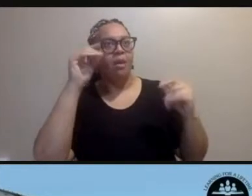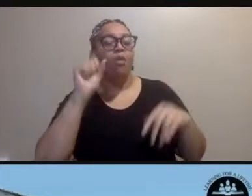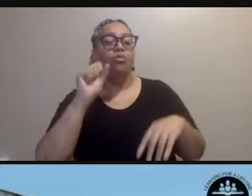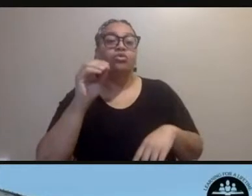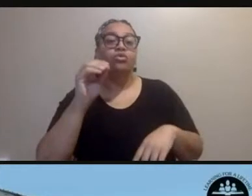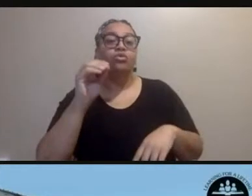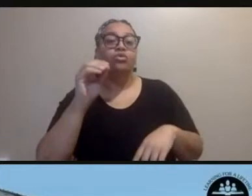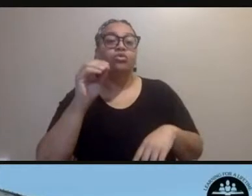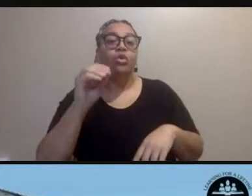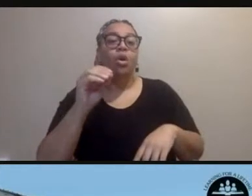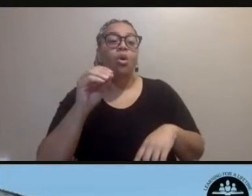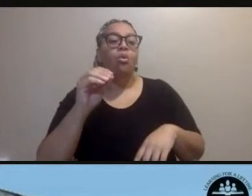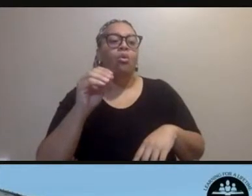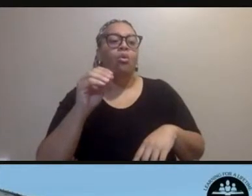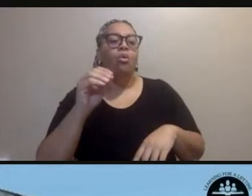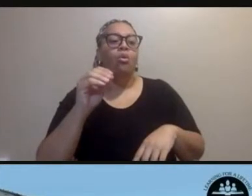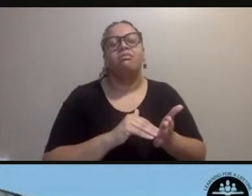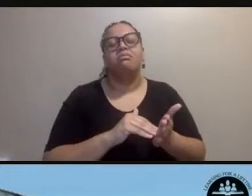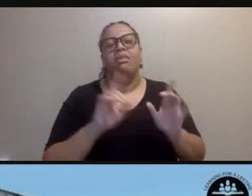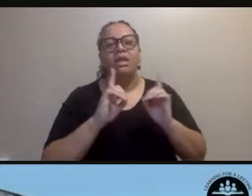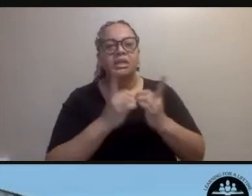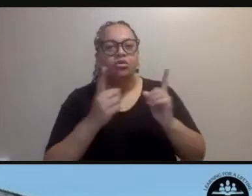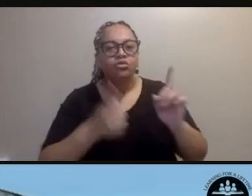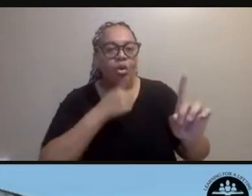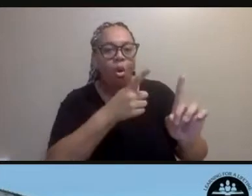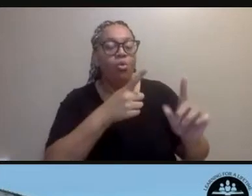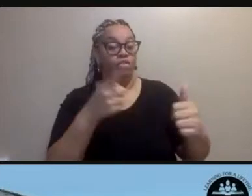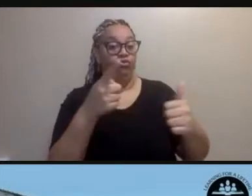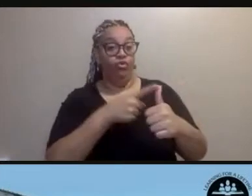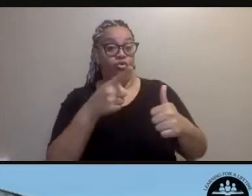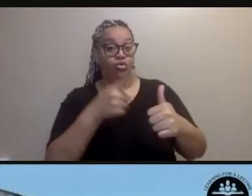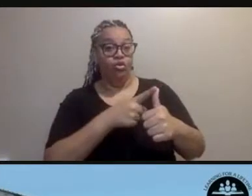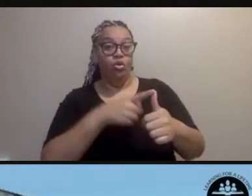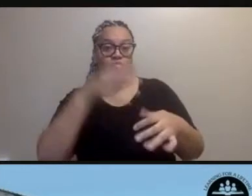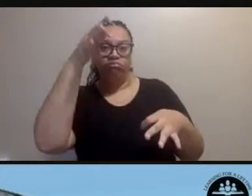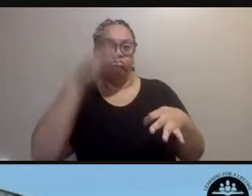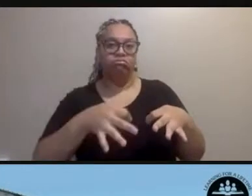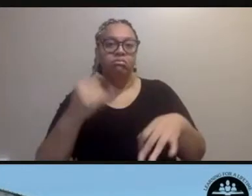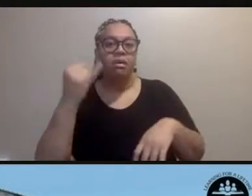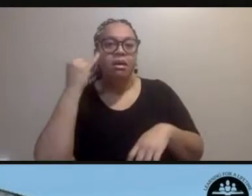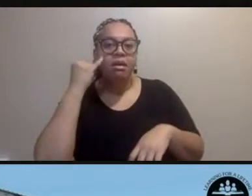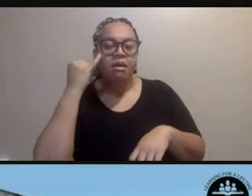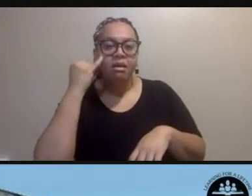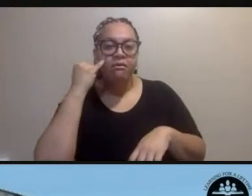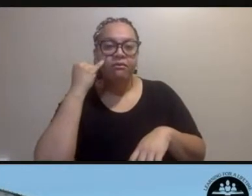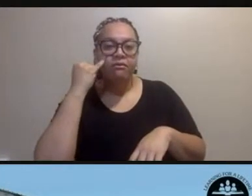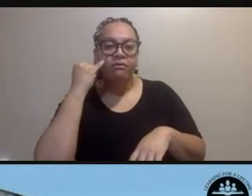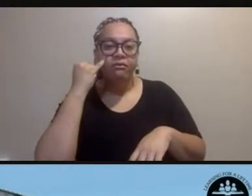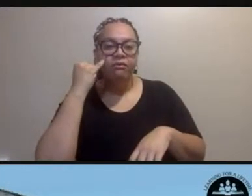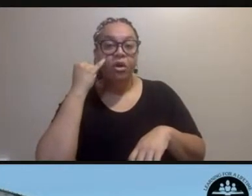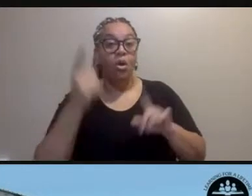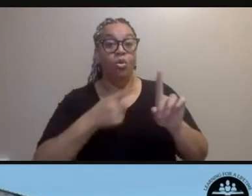THE BOARD SHOULD REALLY BE THINKING ABOUT IN THE NEXT YEAR OR SO IS REALLY REVISITING ITS